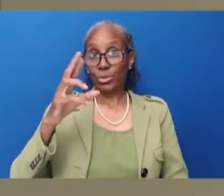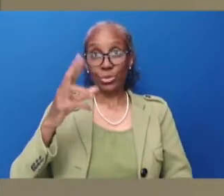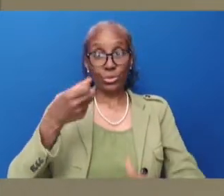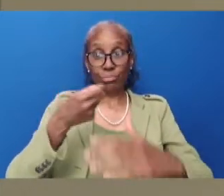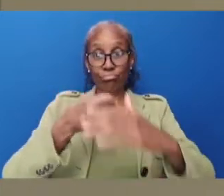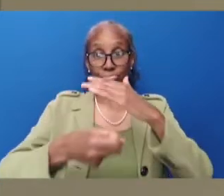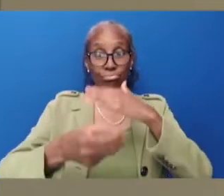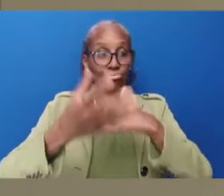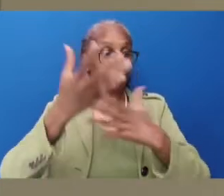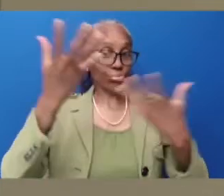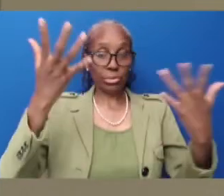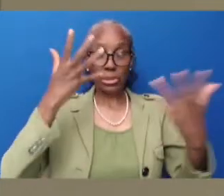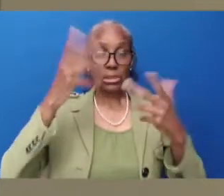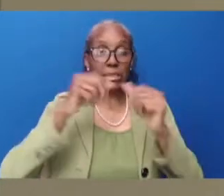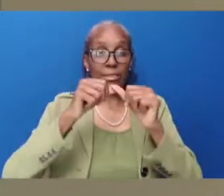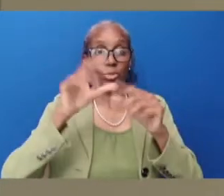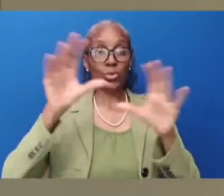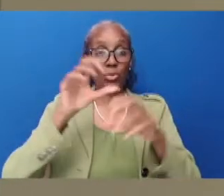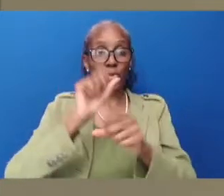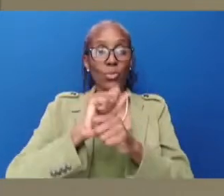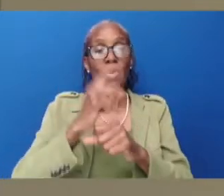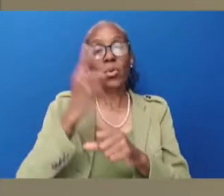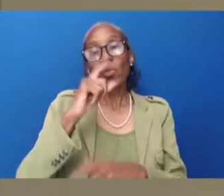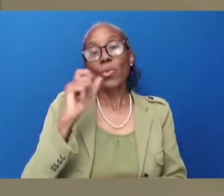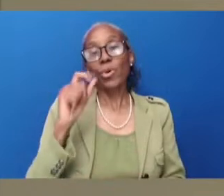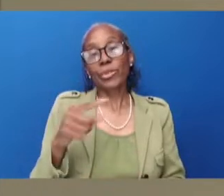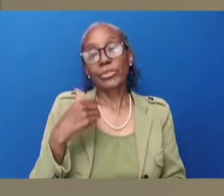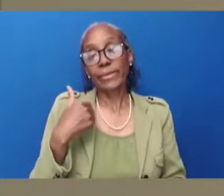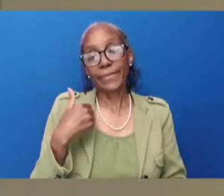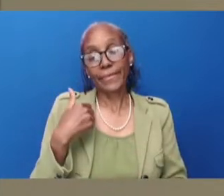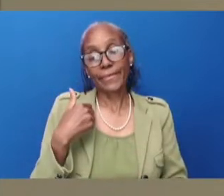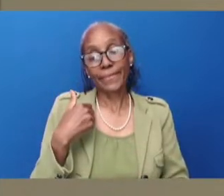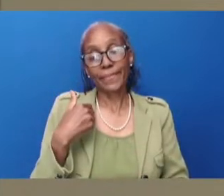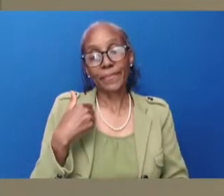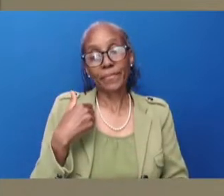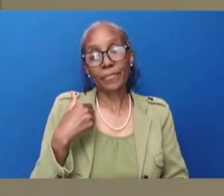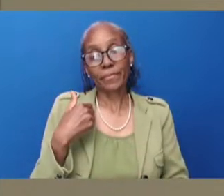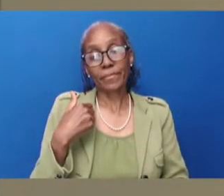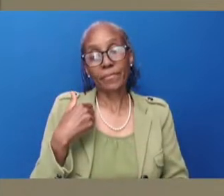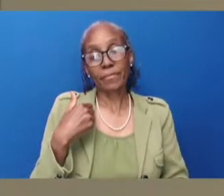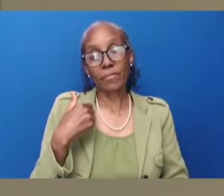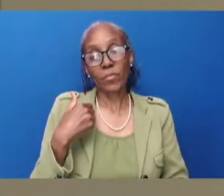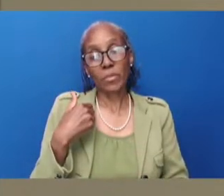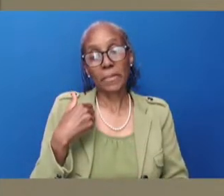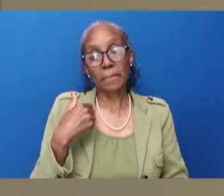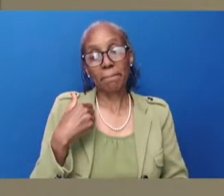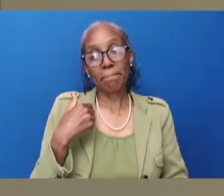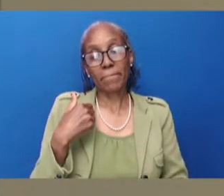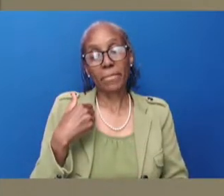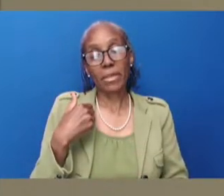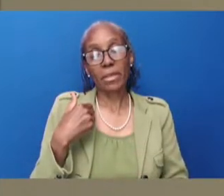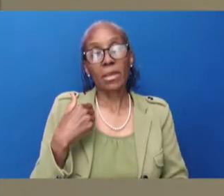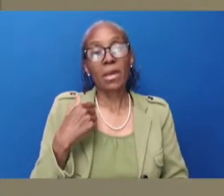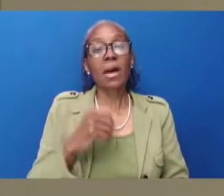IMPORTANT THAT WE CONTINUE DOING